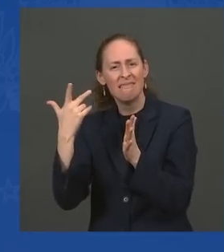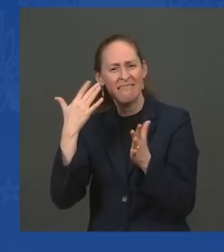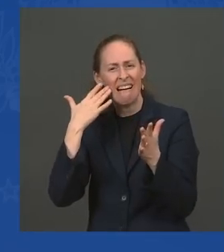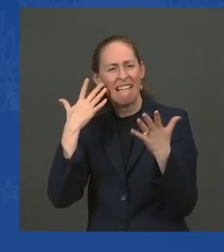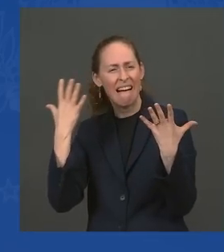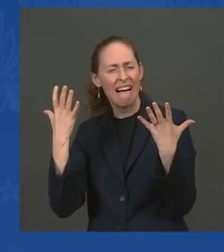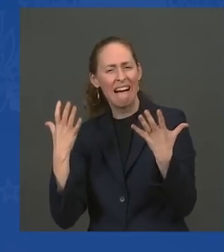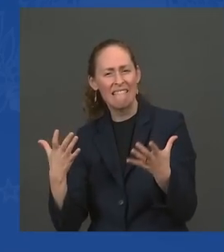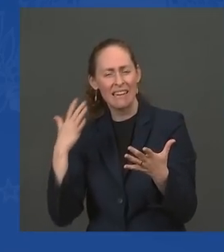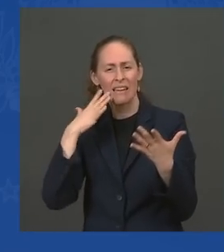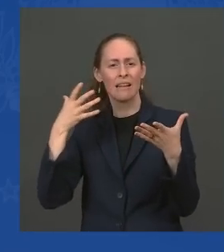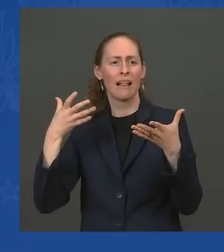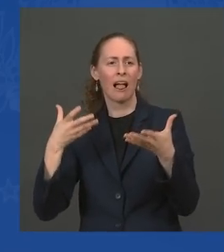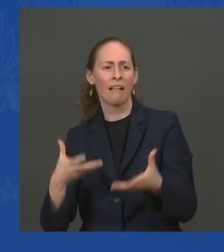to 60 in 3 seconds.